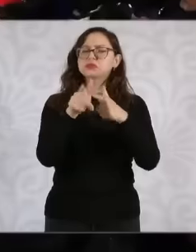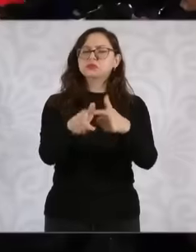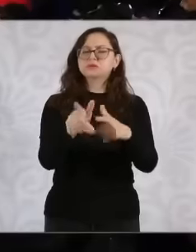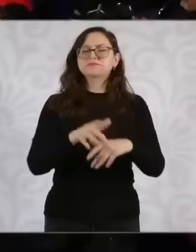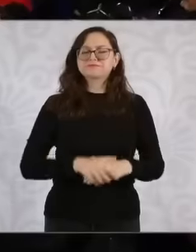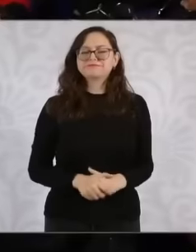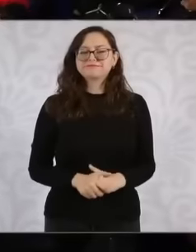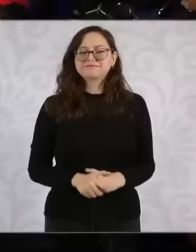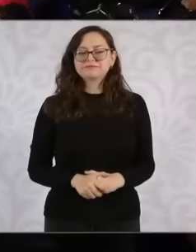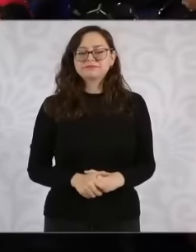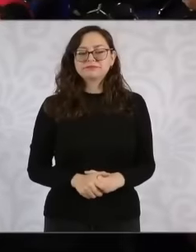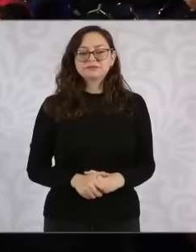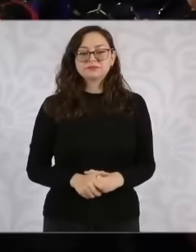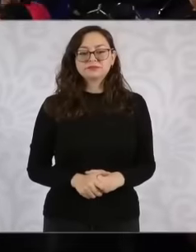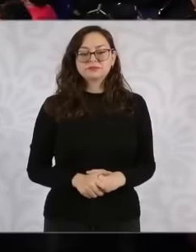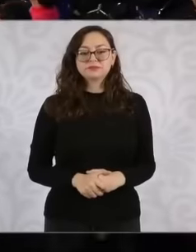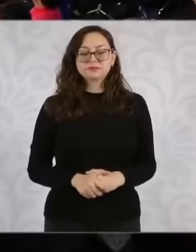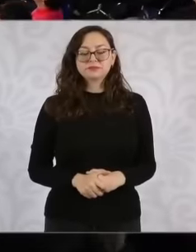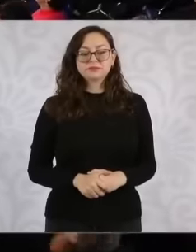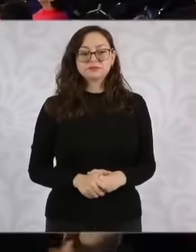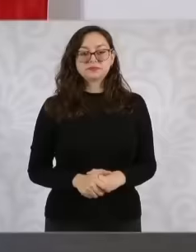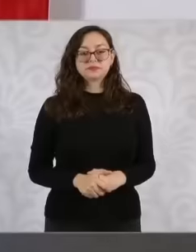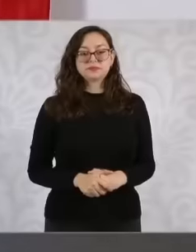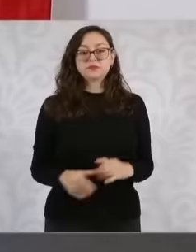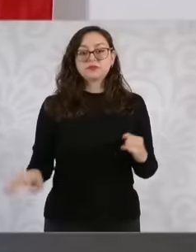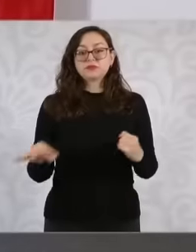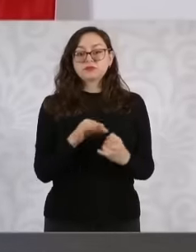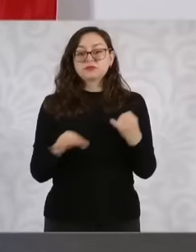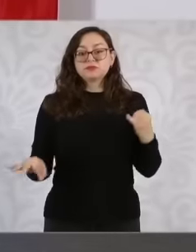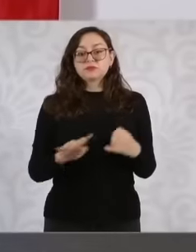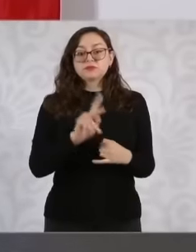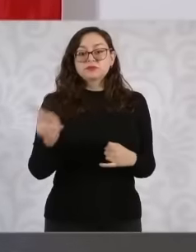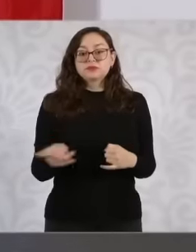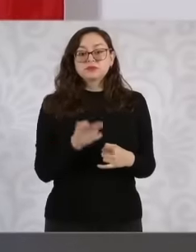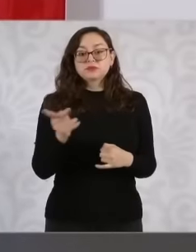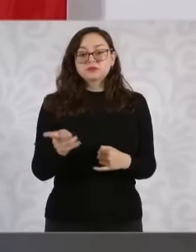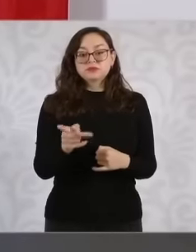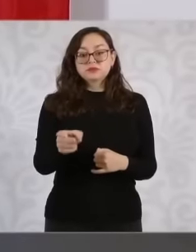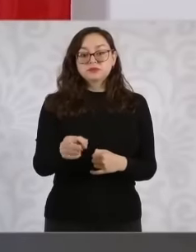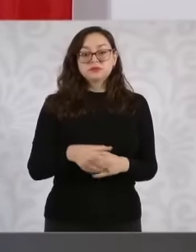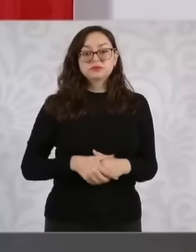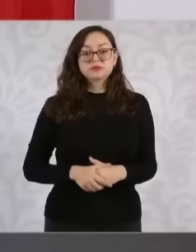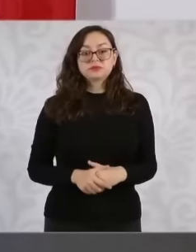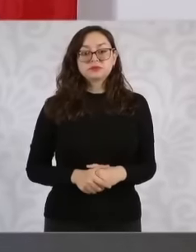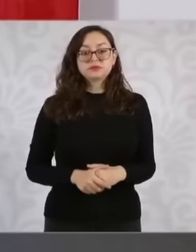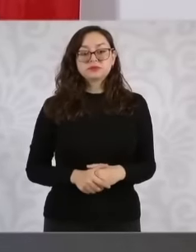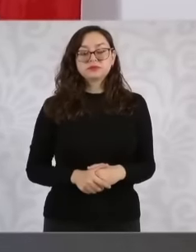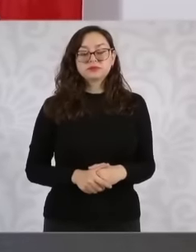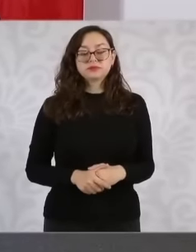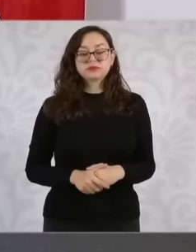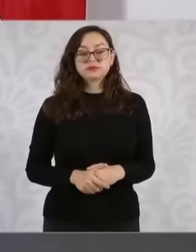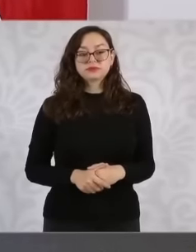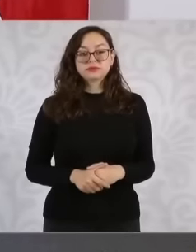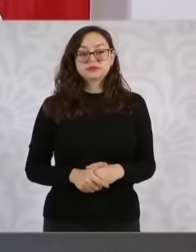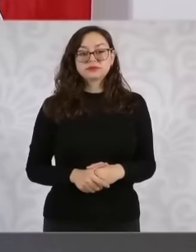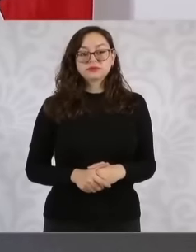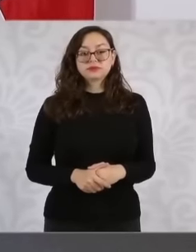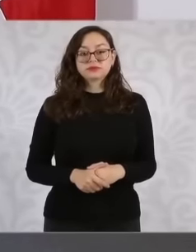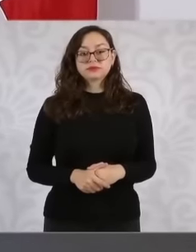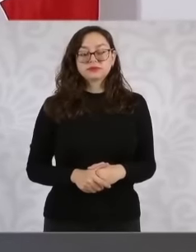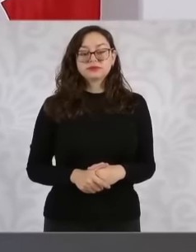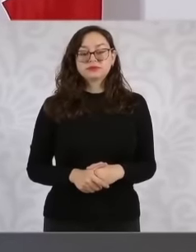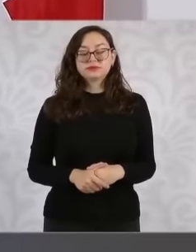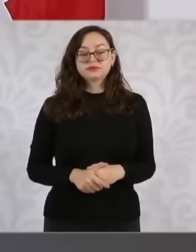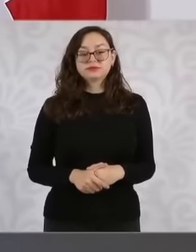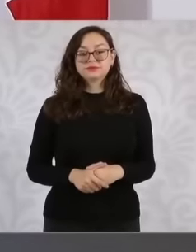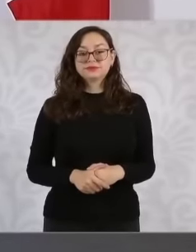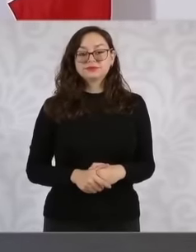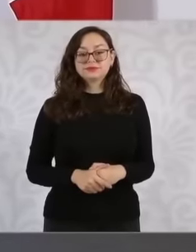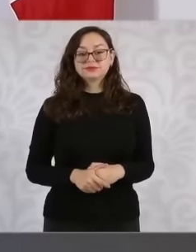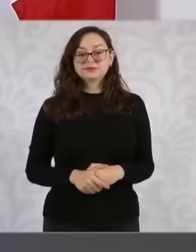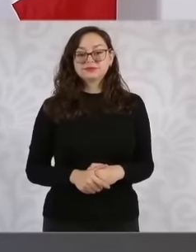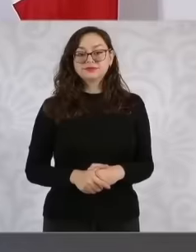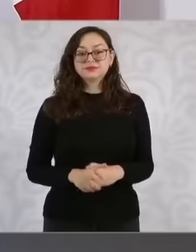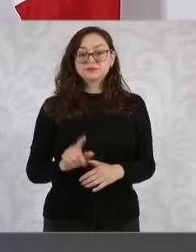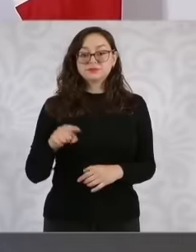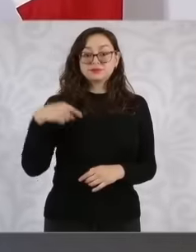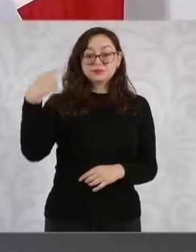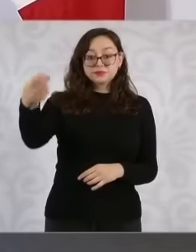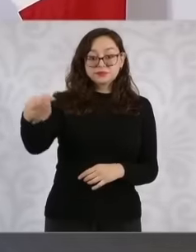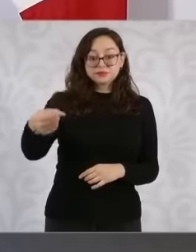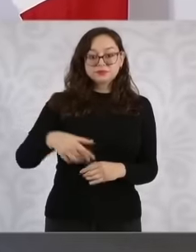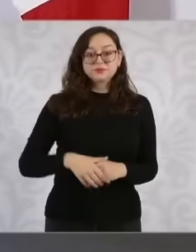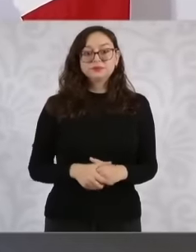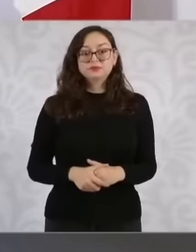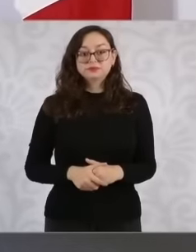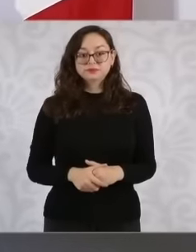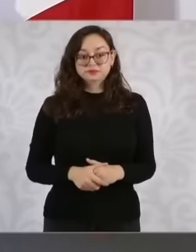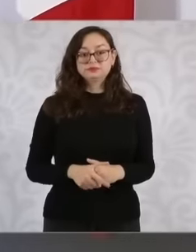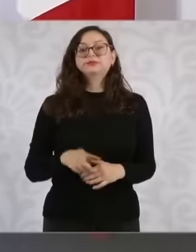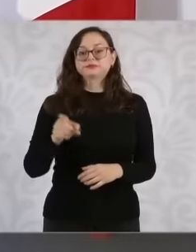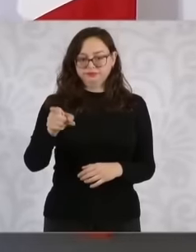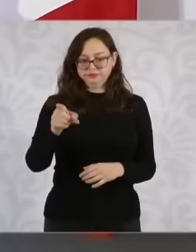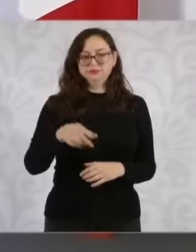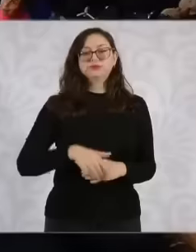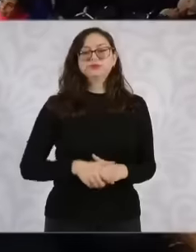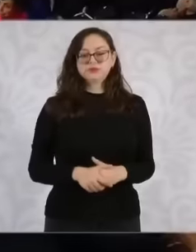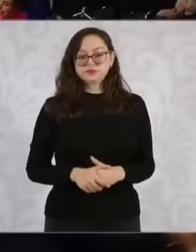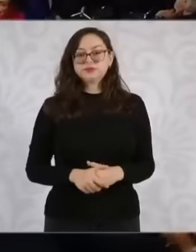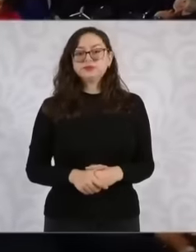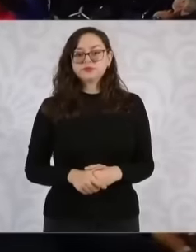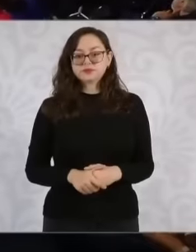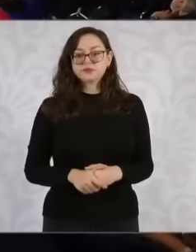Thank you well the last one here let's see let's see AC back Exactly Manuel I think your name is